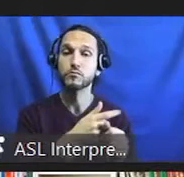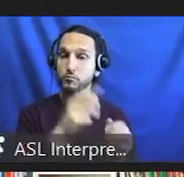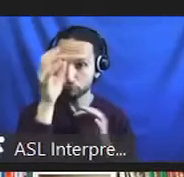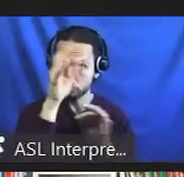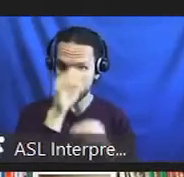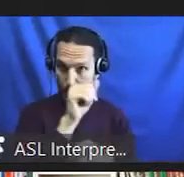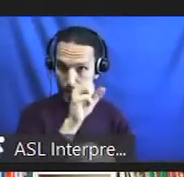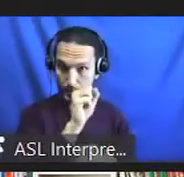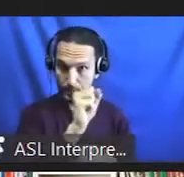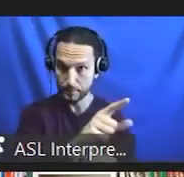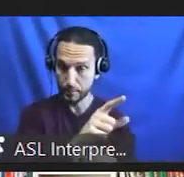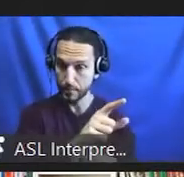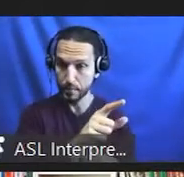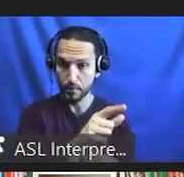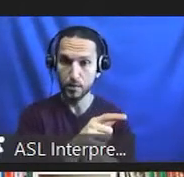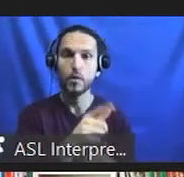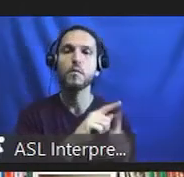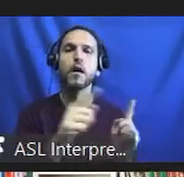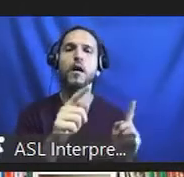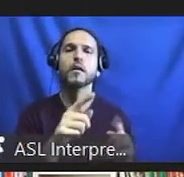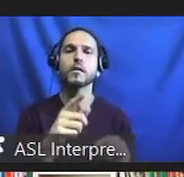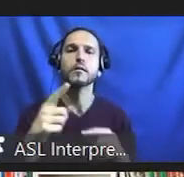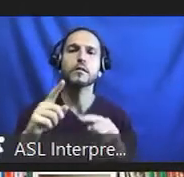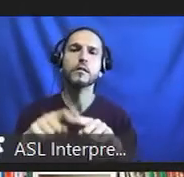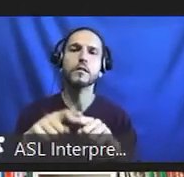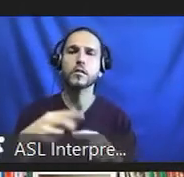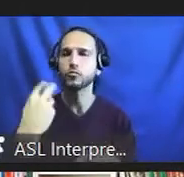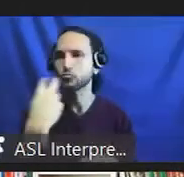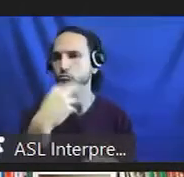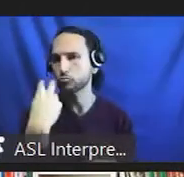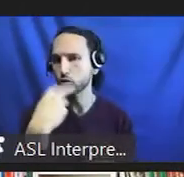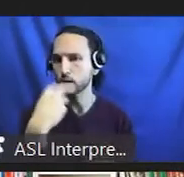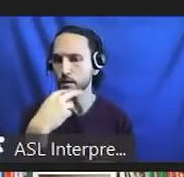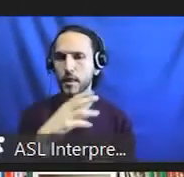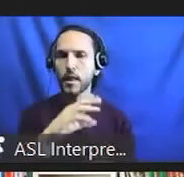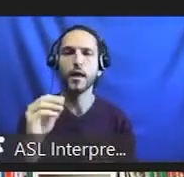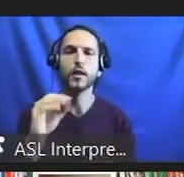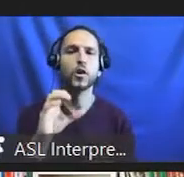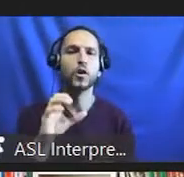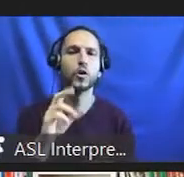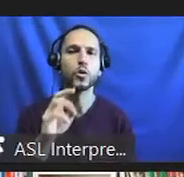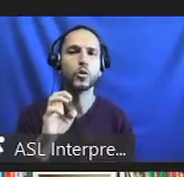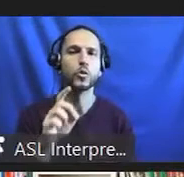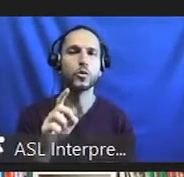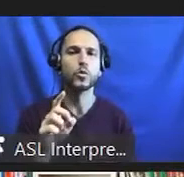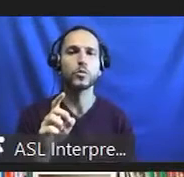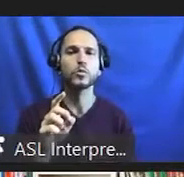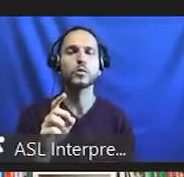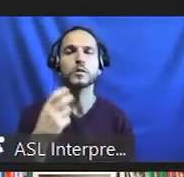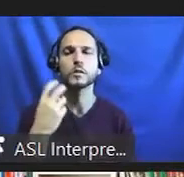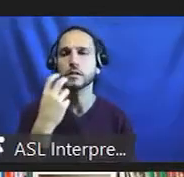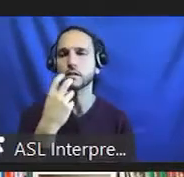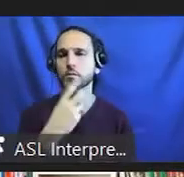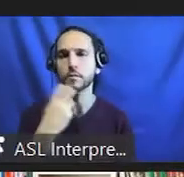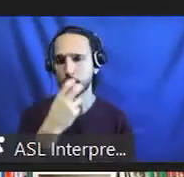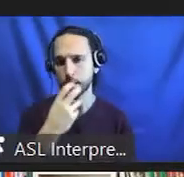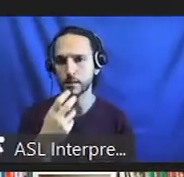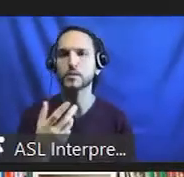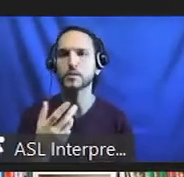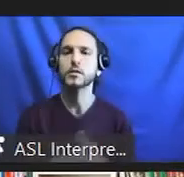But he relied on lip reading and cued speech, hand signals to represent sounds.